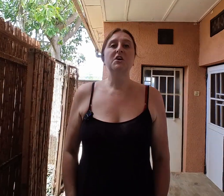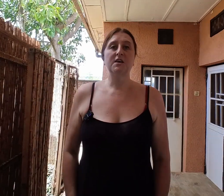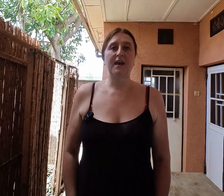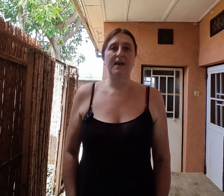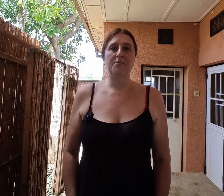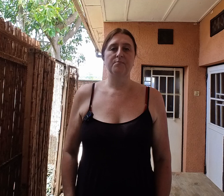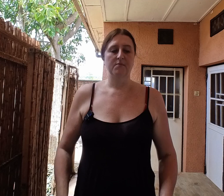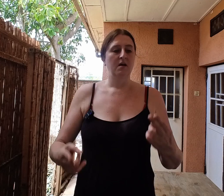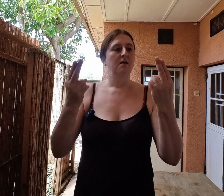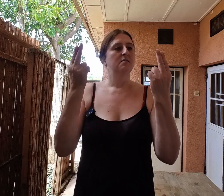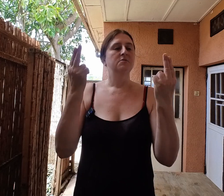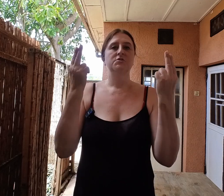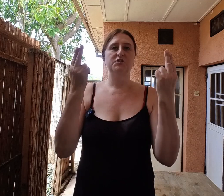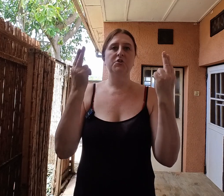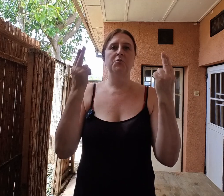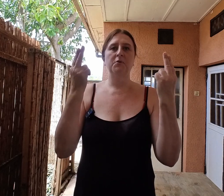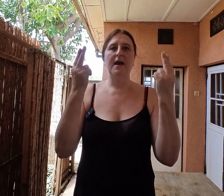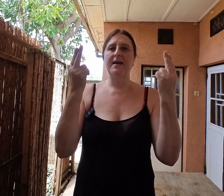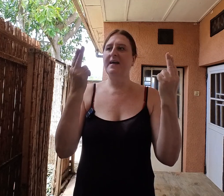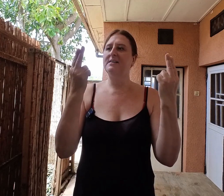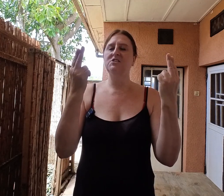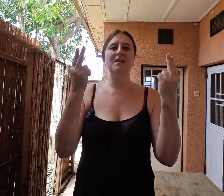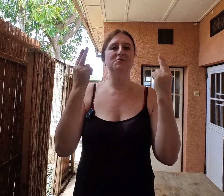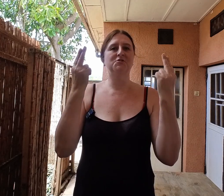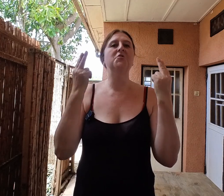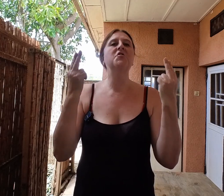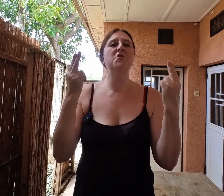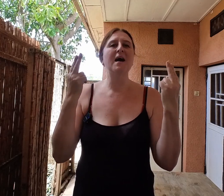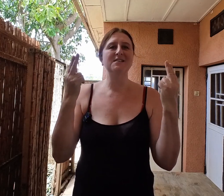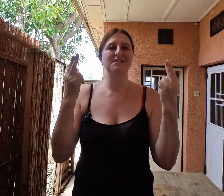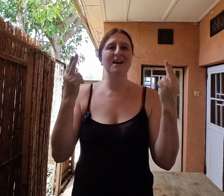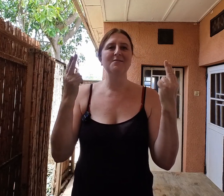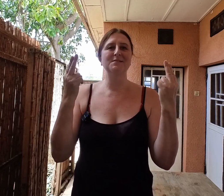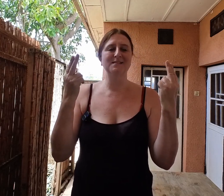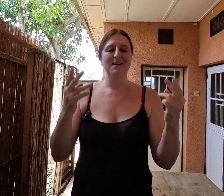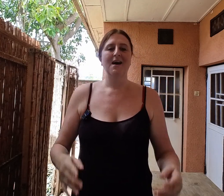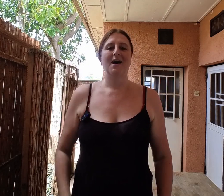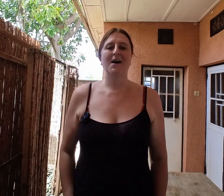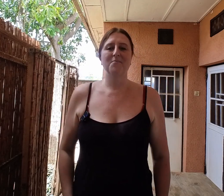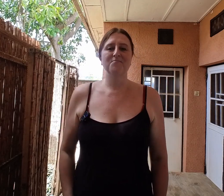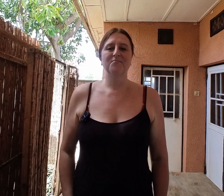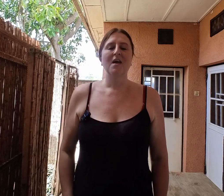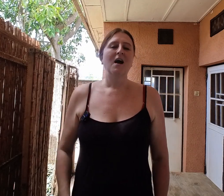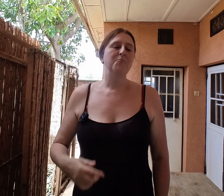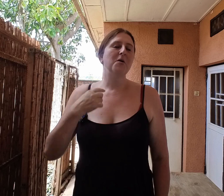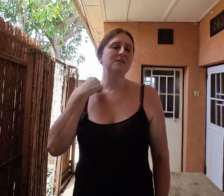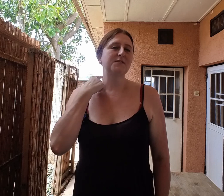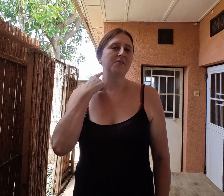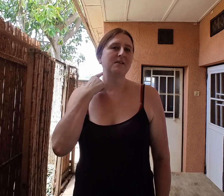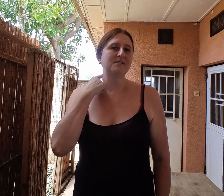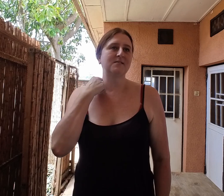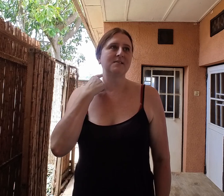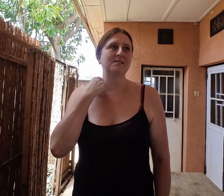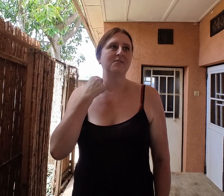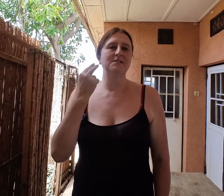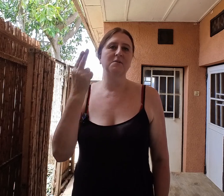Turkey. Two N handshapes, or two U handshapes. I promise, for the rest of this series I'm